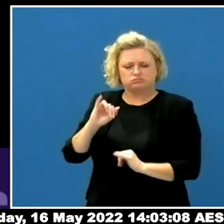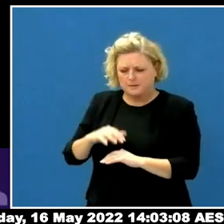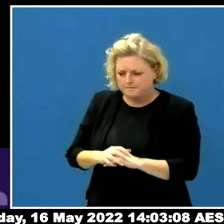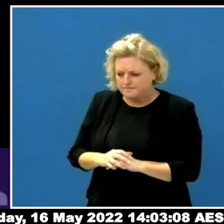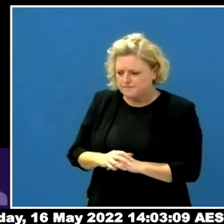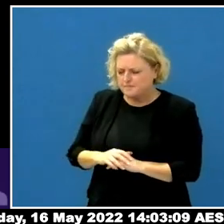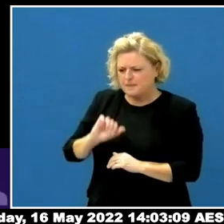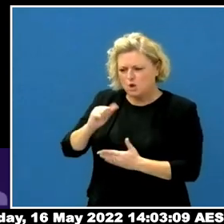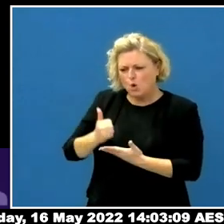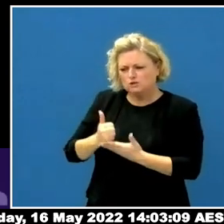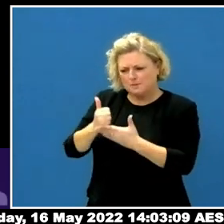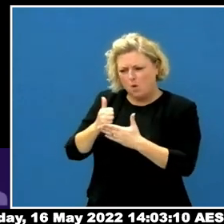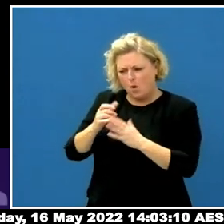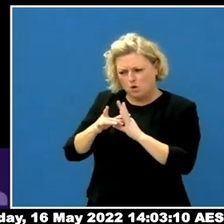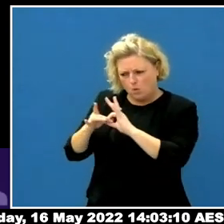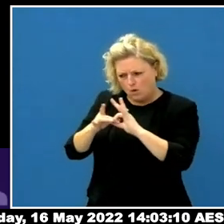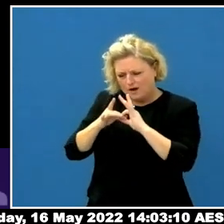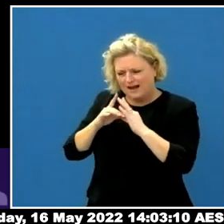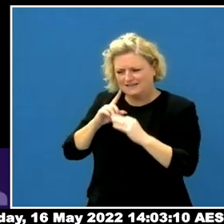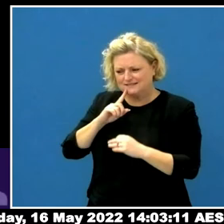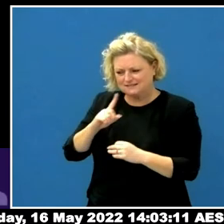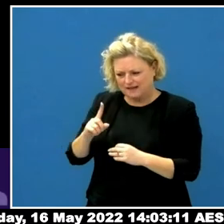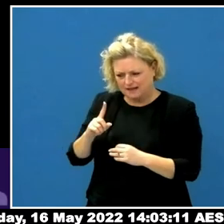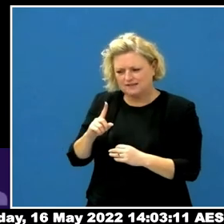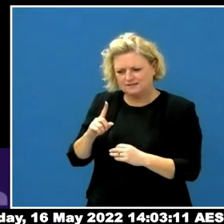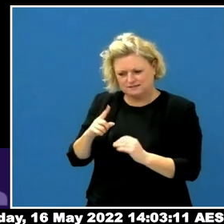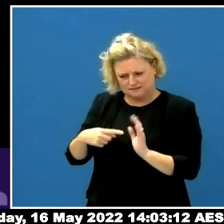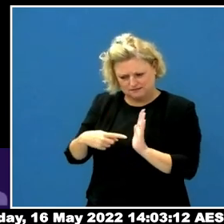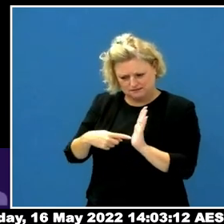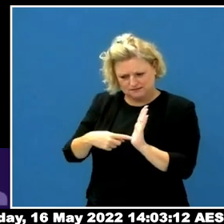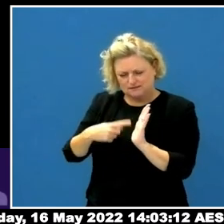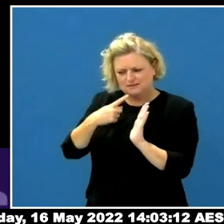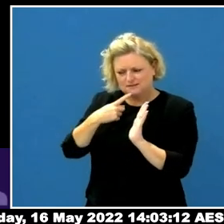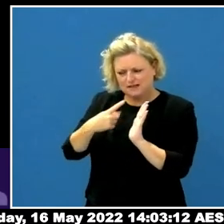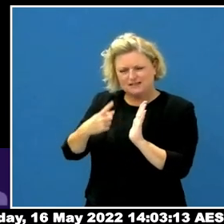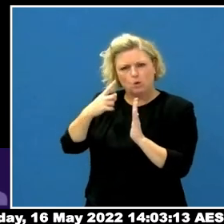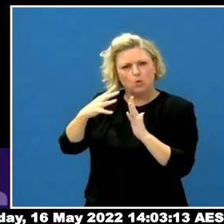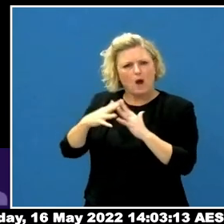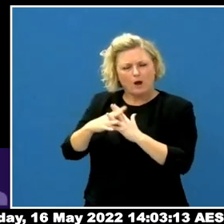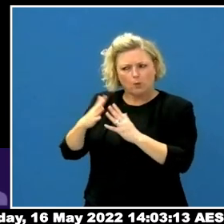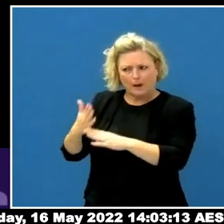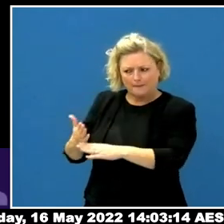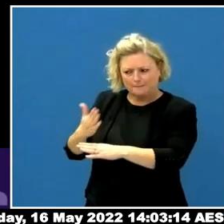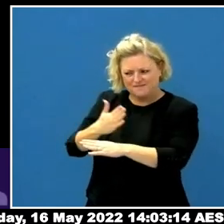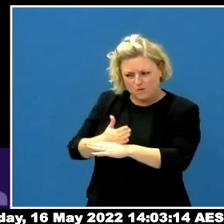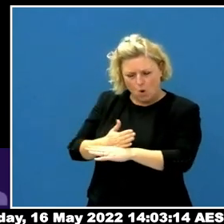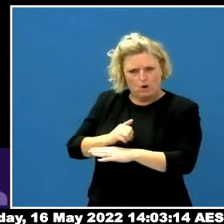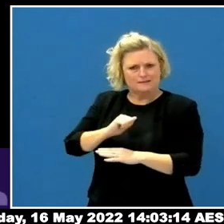provided the week prior on 6 November that Simon will no longer be attending services.